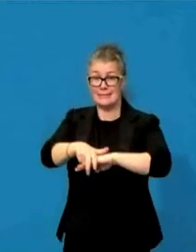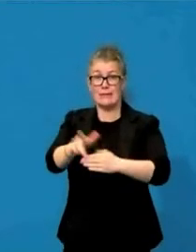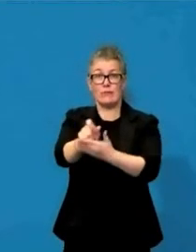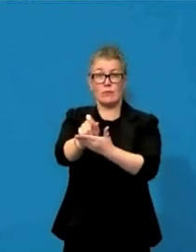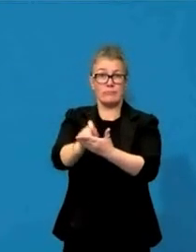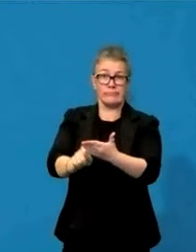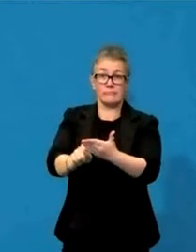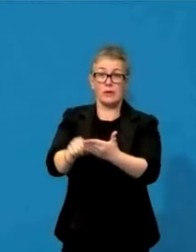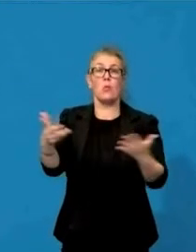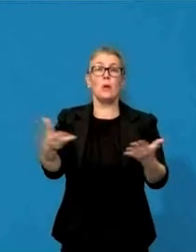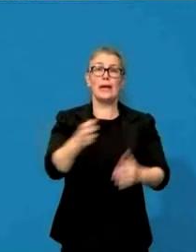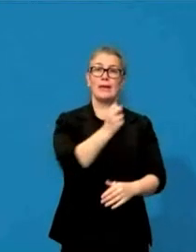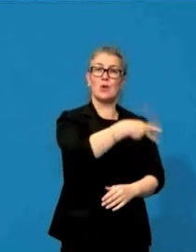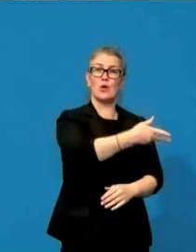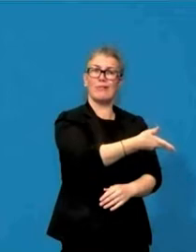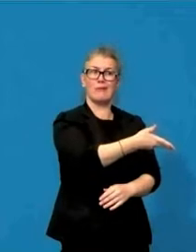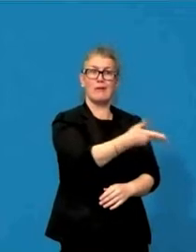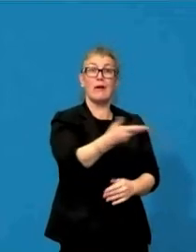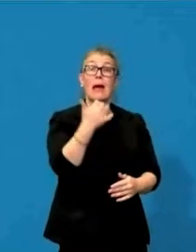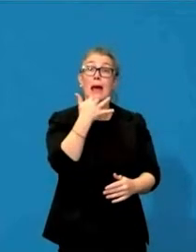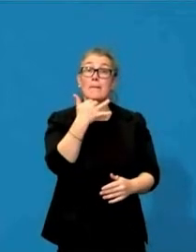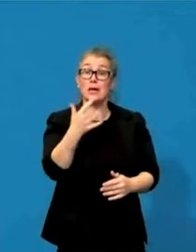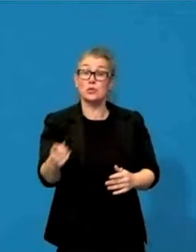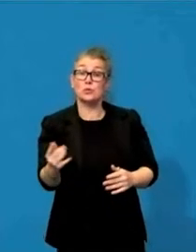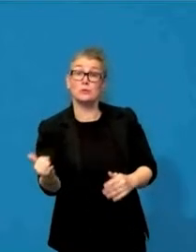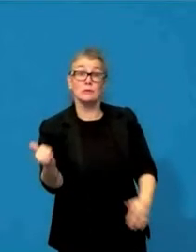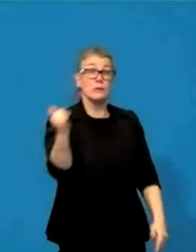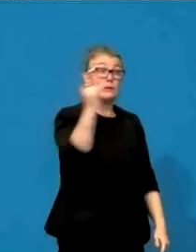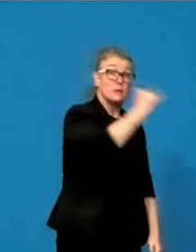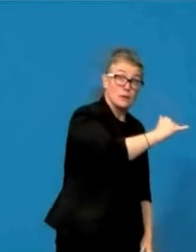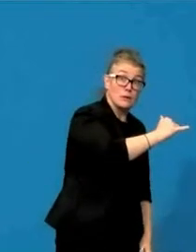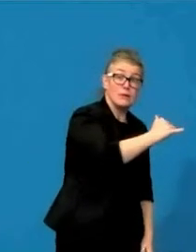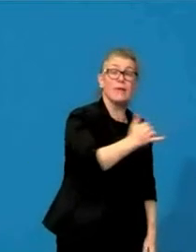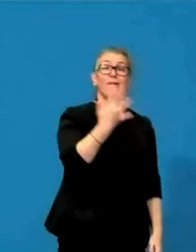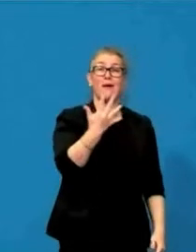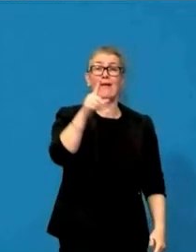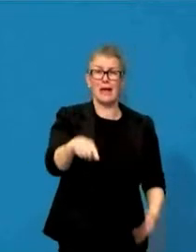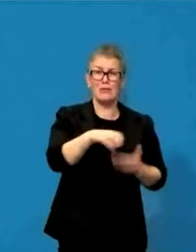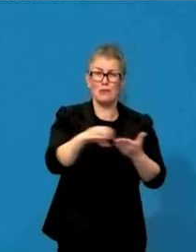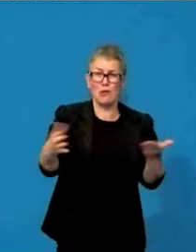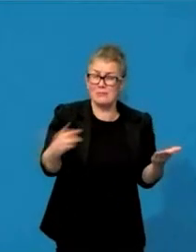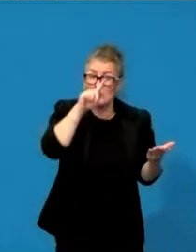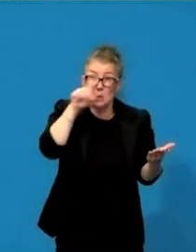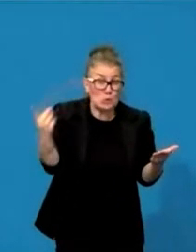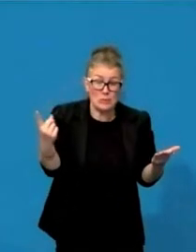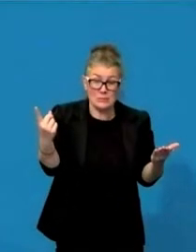It was going to cost us five-and-a-half thousand bucks to get him down there to see him, and then we couldn't get an appointment with him because he wasn't seen to be a